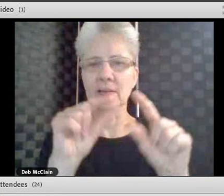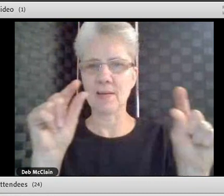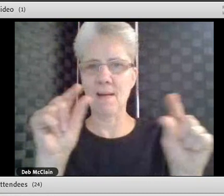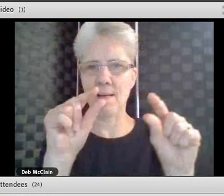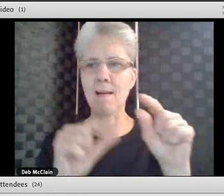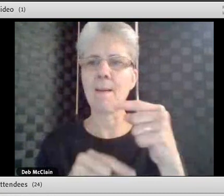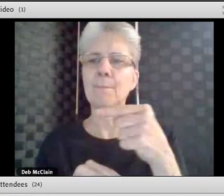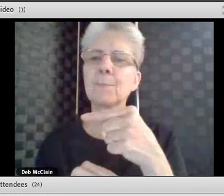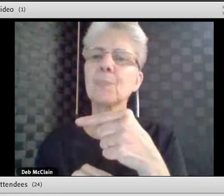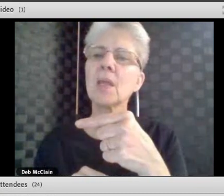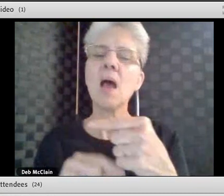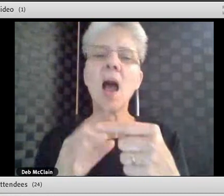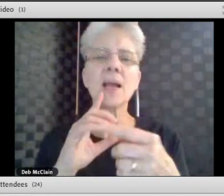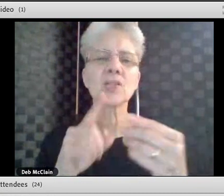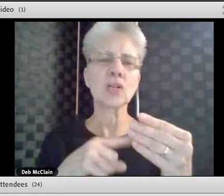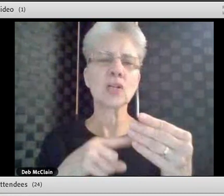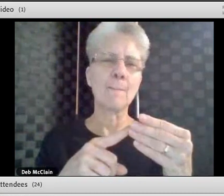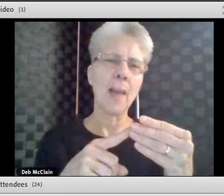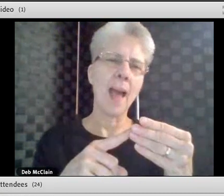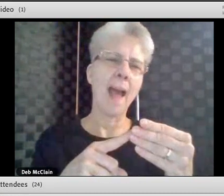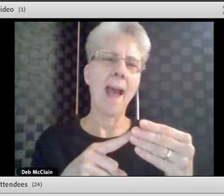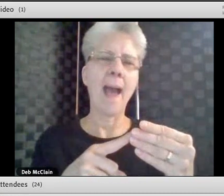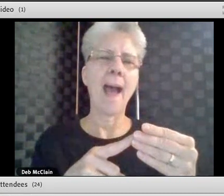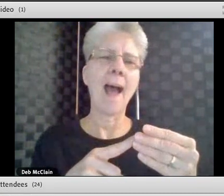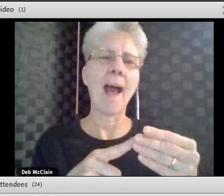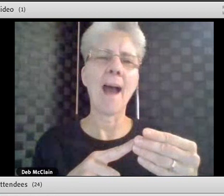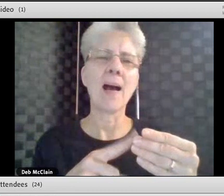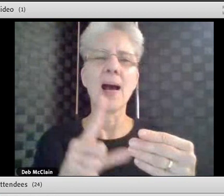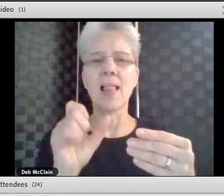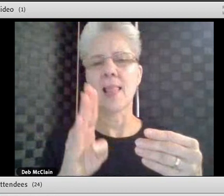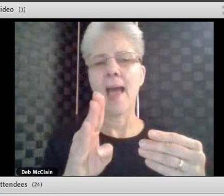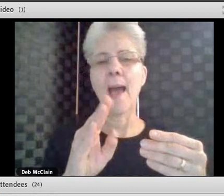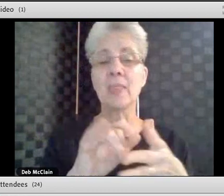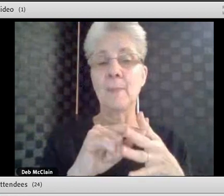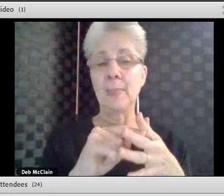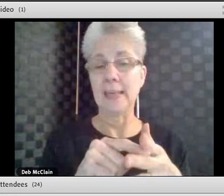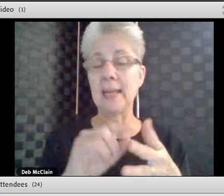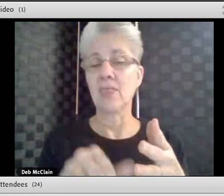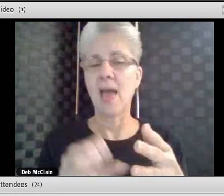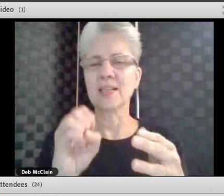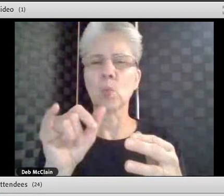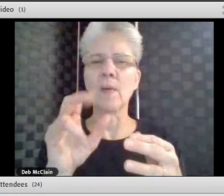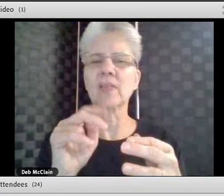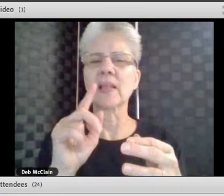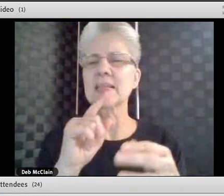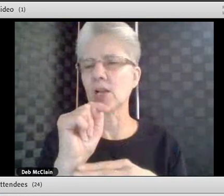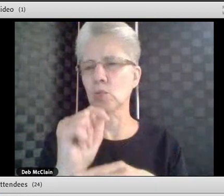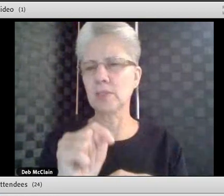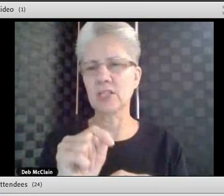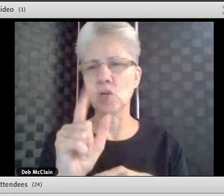this is the URL here at the top. So when I talked about a lab, the definition of a lab in the beginning,